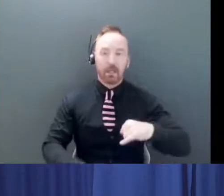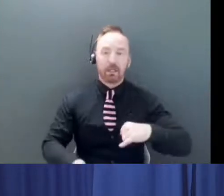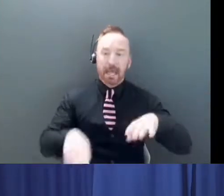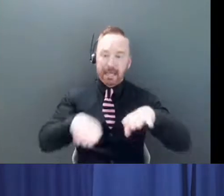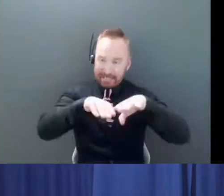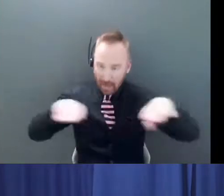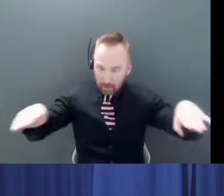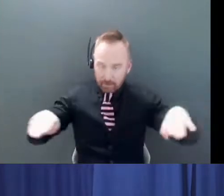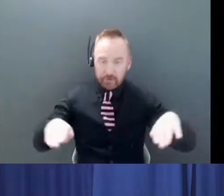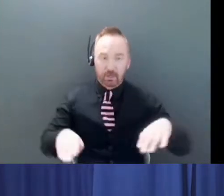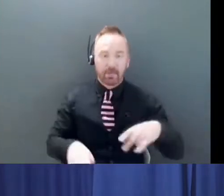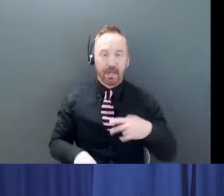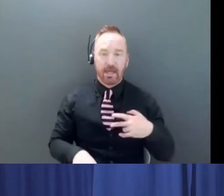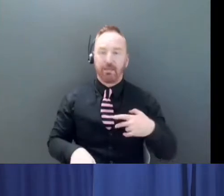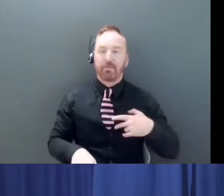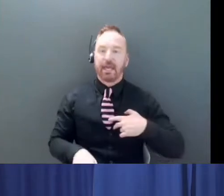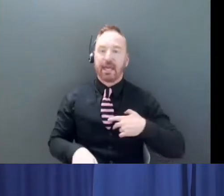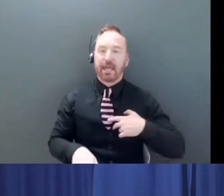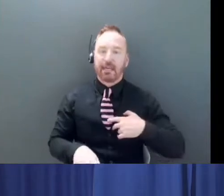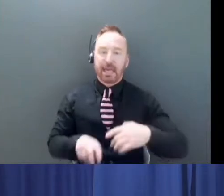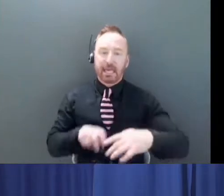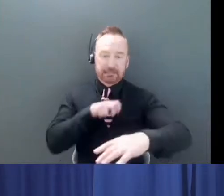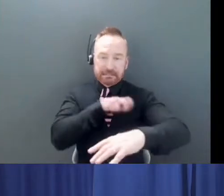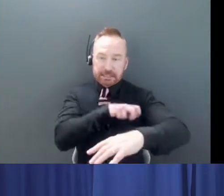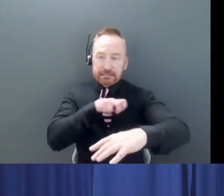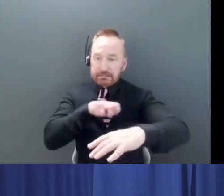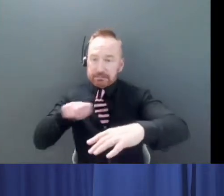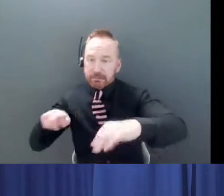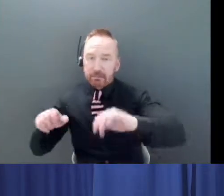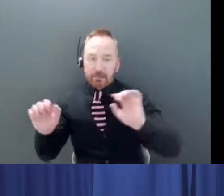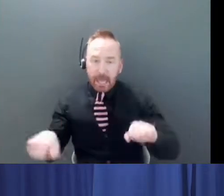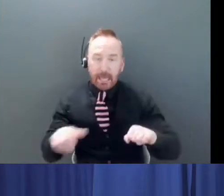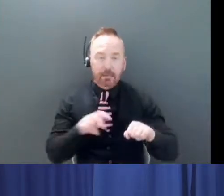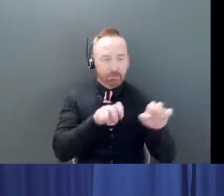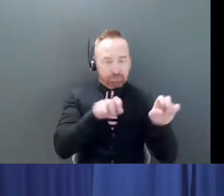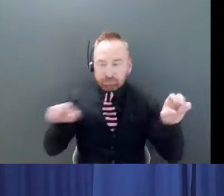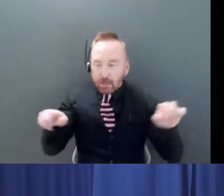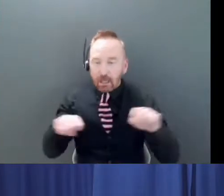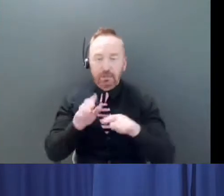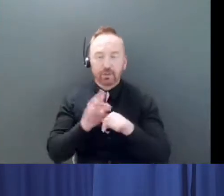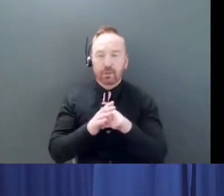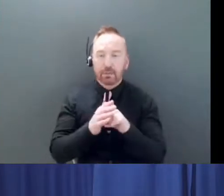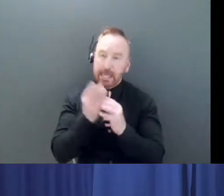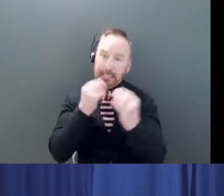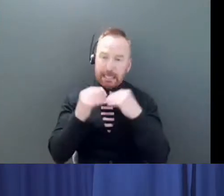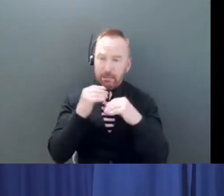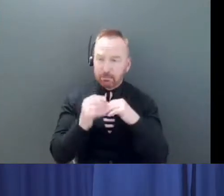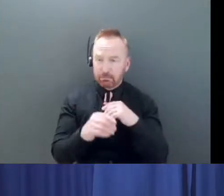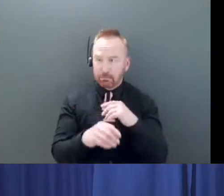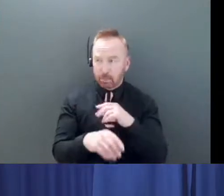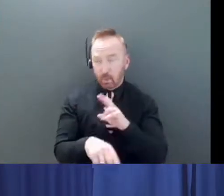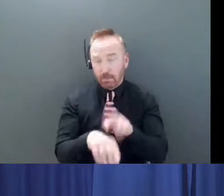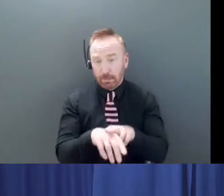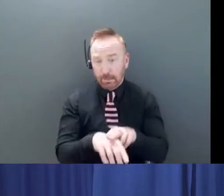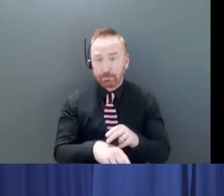to allow people to eat in normal circumstances. So that physical distancing really applies to seating at the counter.